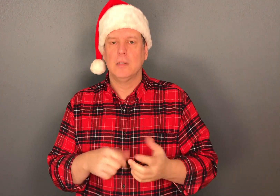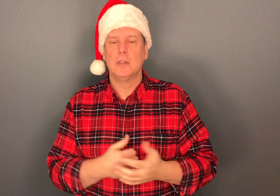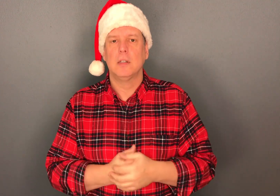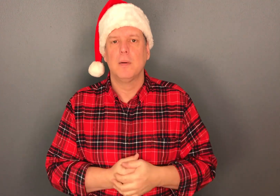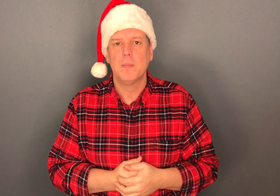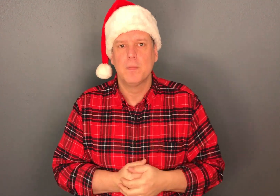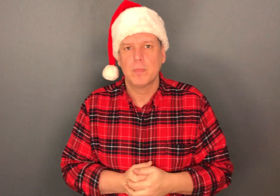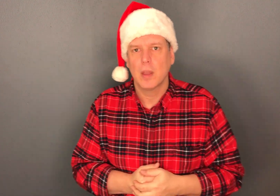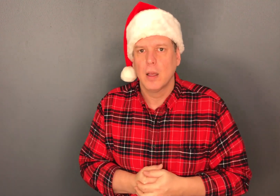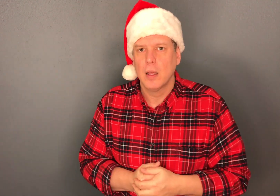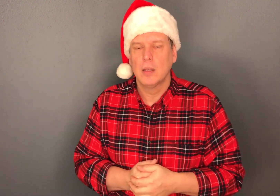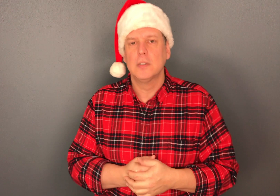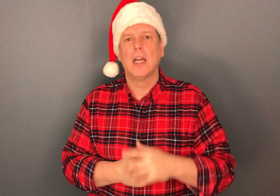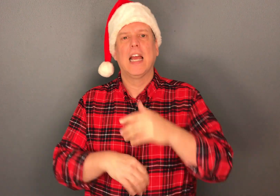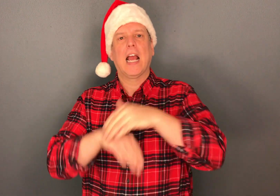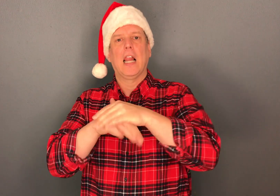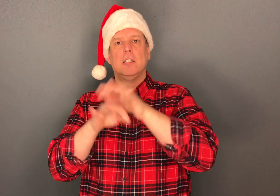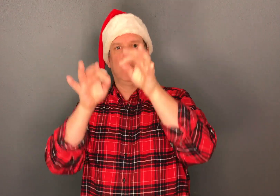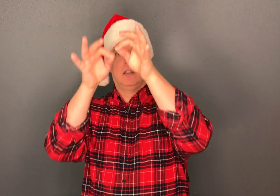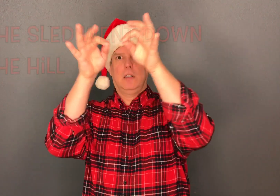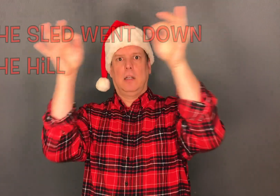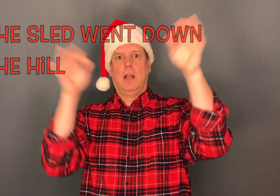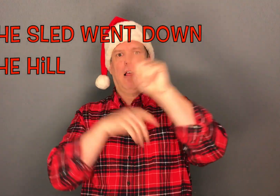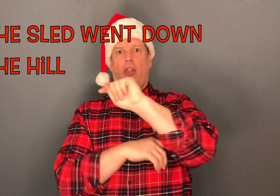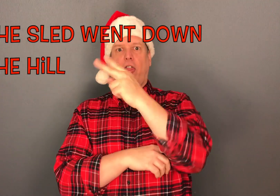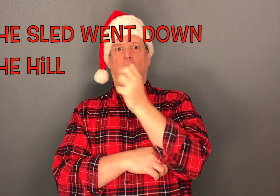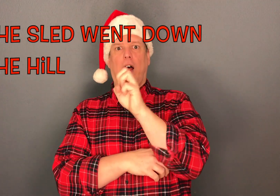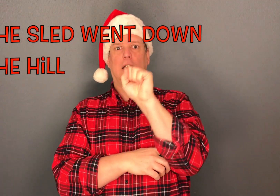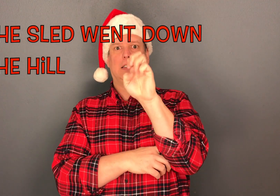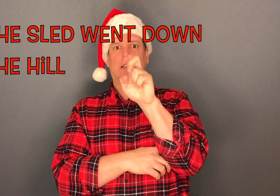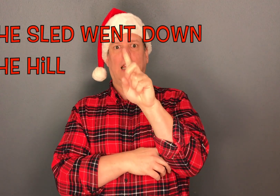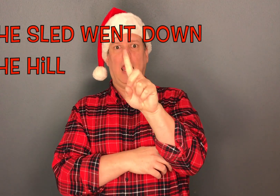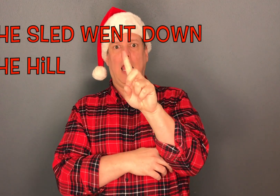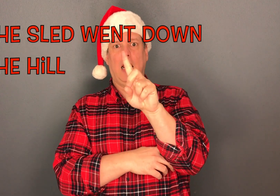sometimes it's very difficult to do that sometimes it's not so for example if you